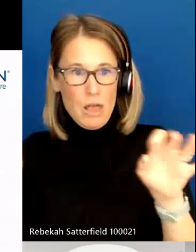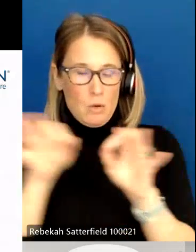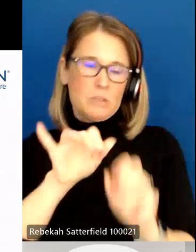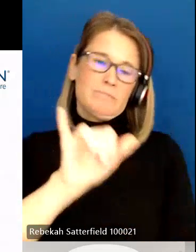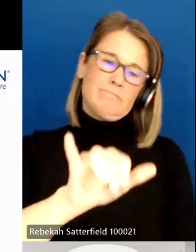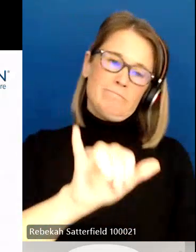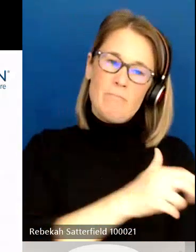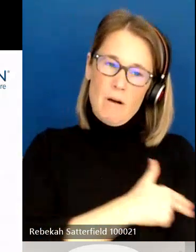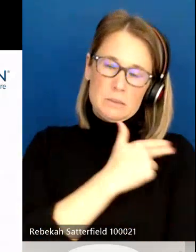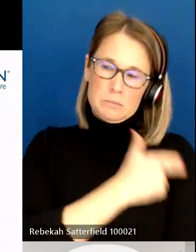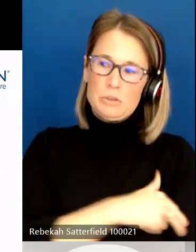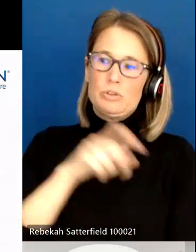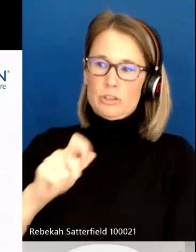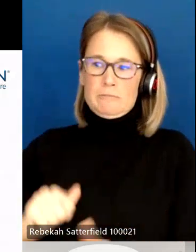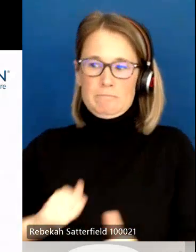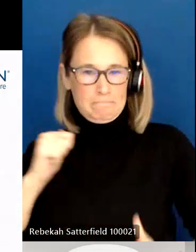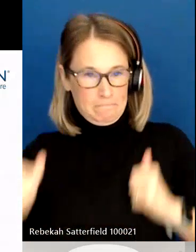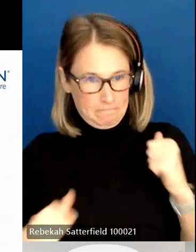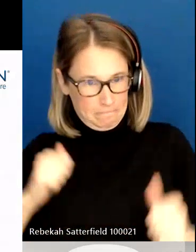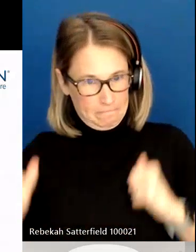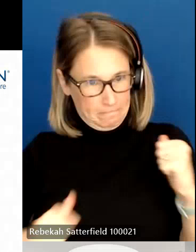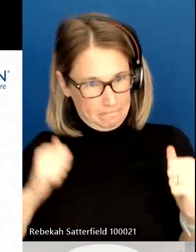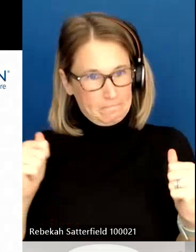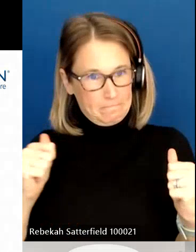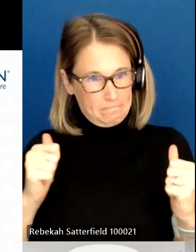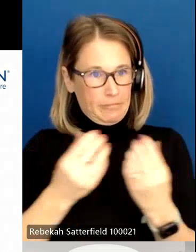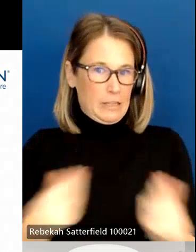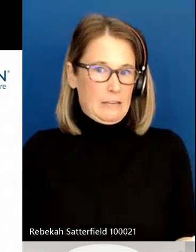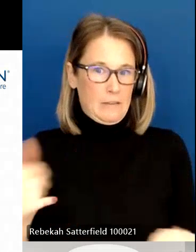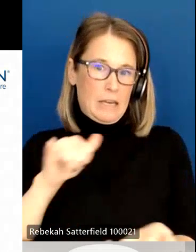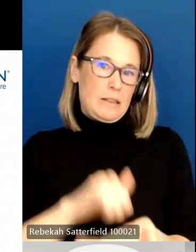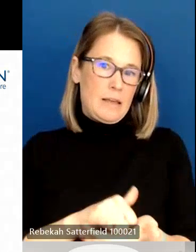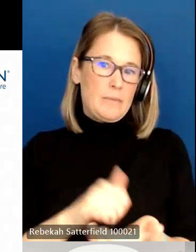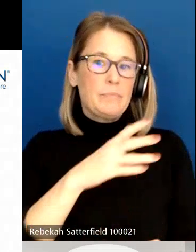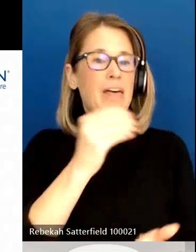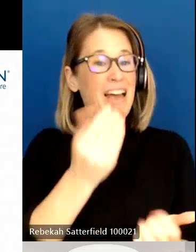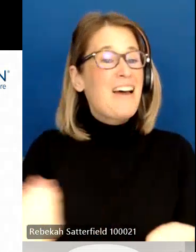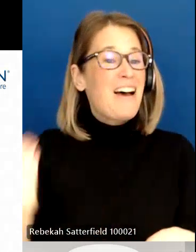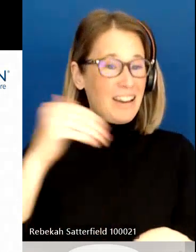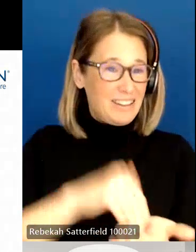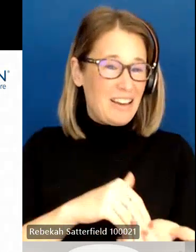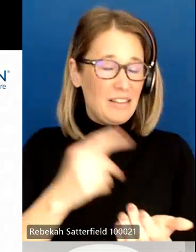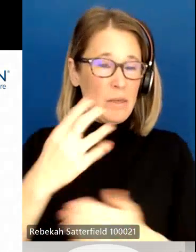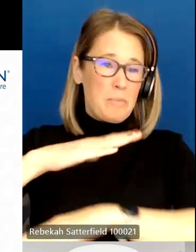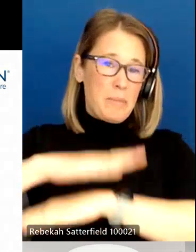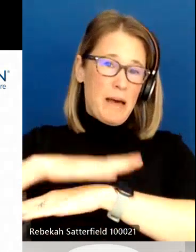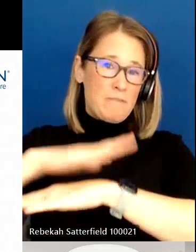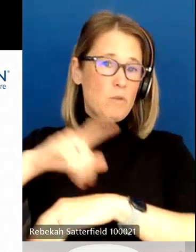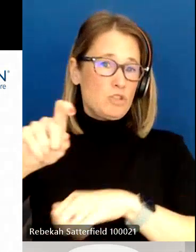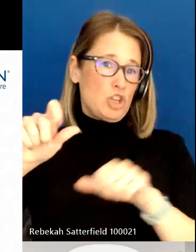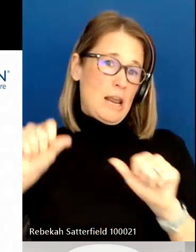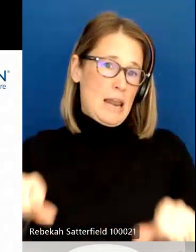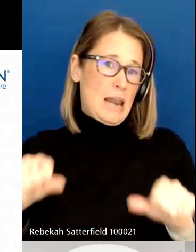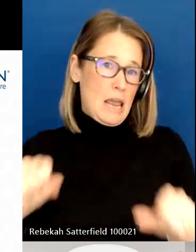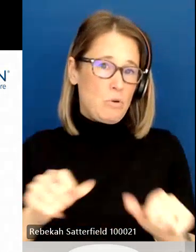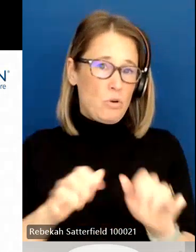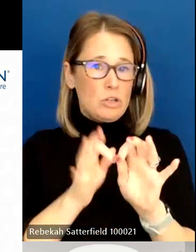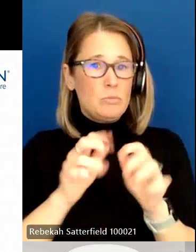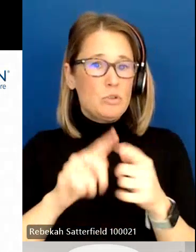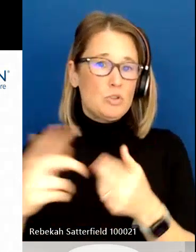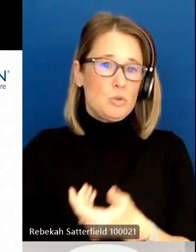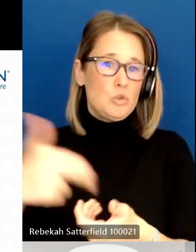take steps to alleviate and again the platform should um enable uh interpreter to join remotely